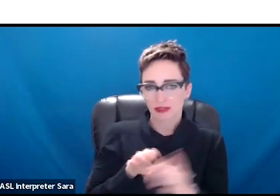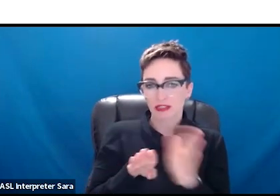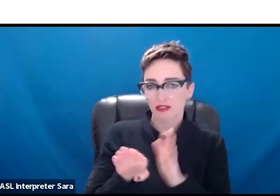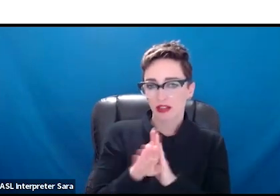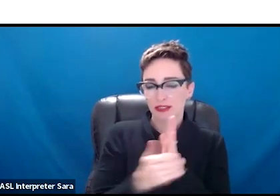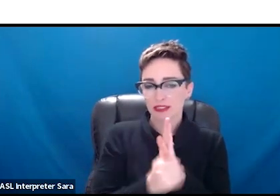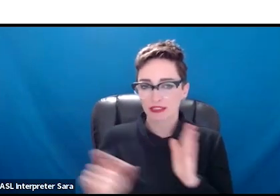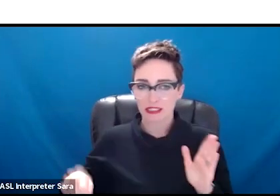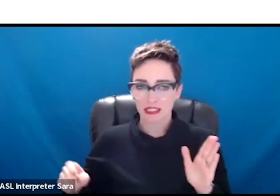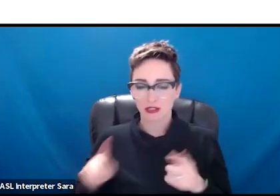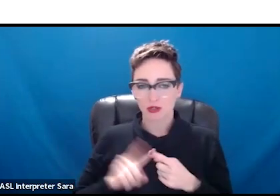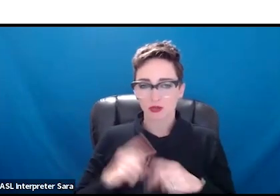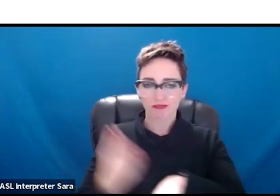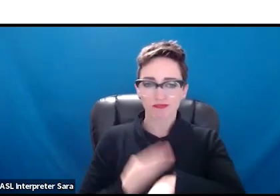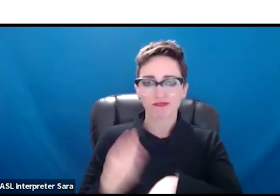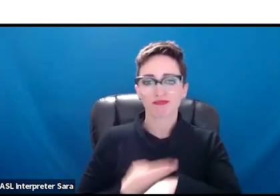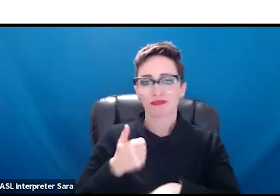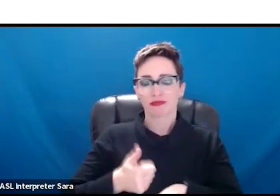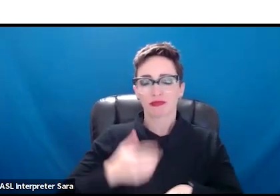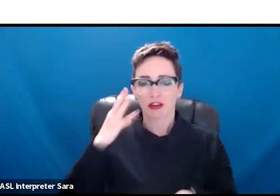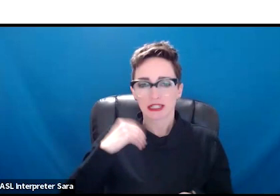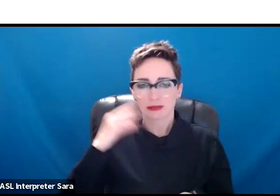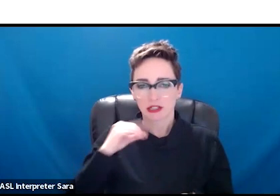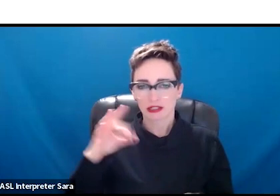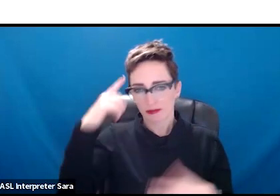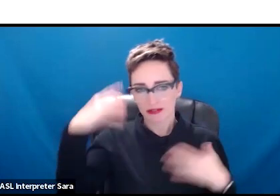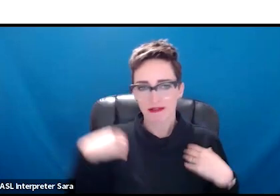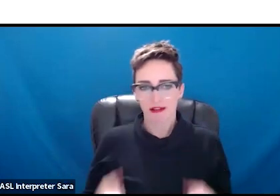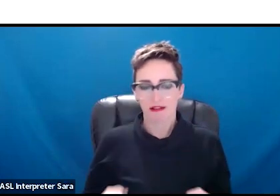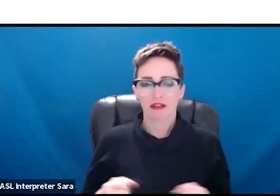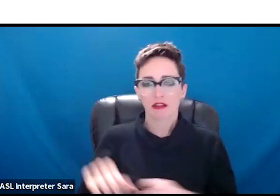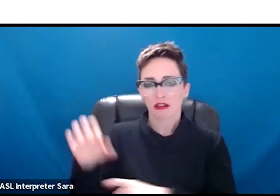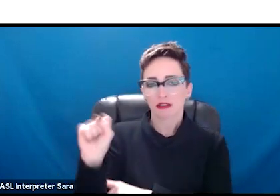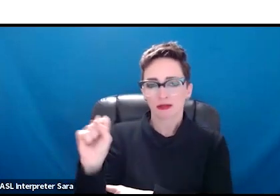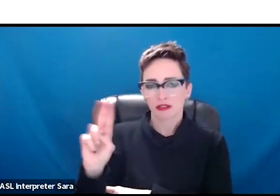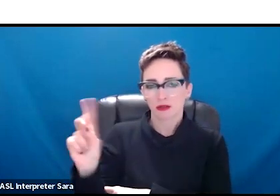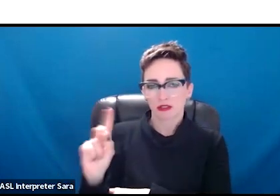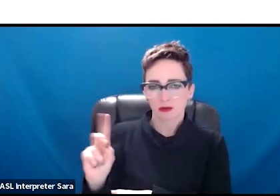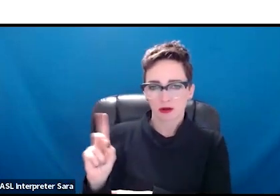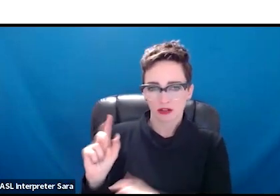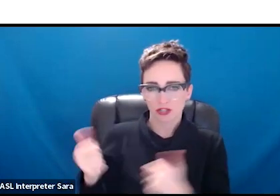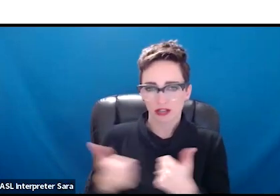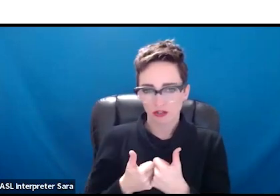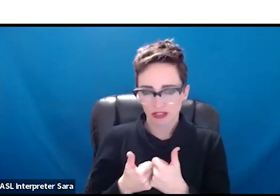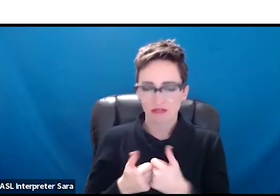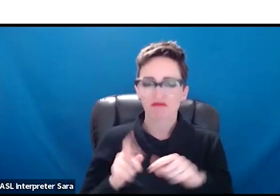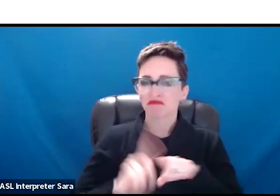necessary to transform their experiences of mental health and substance use challenges and cross disabilities